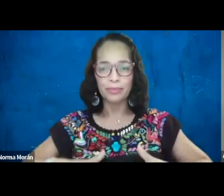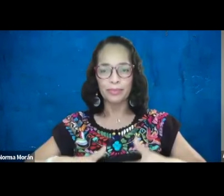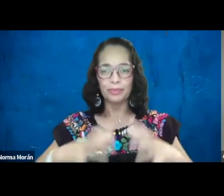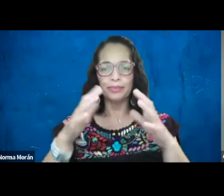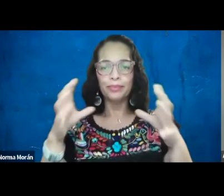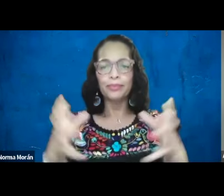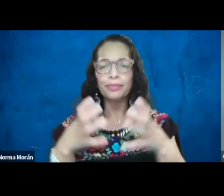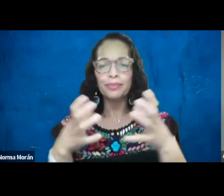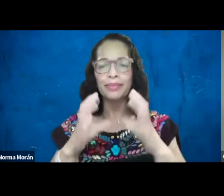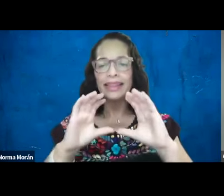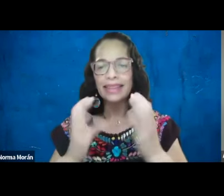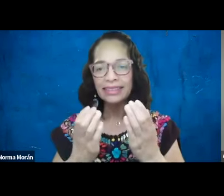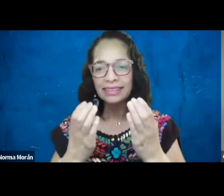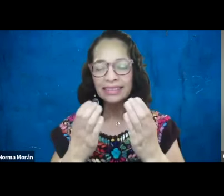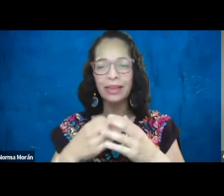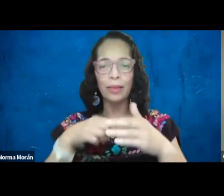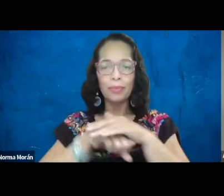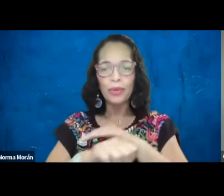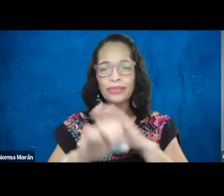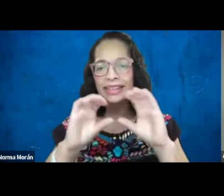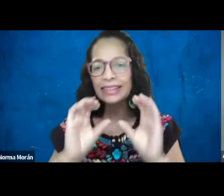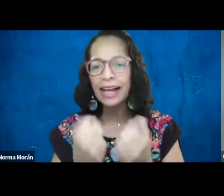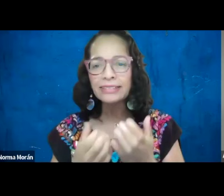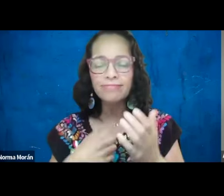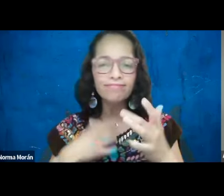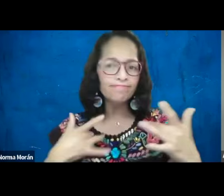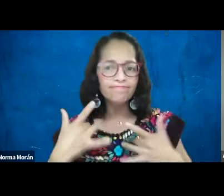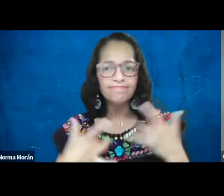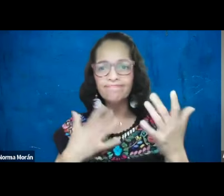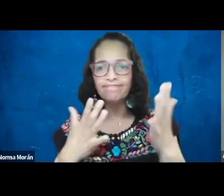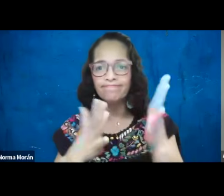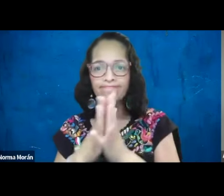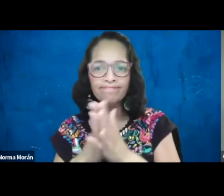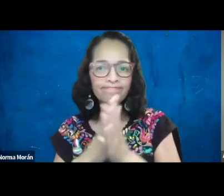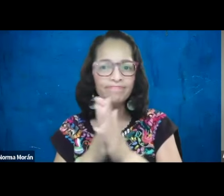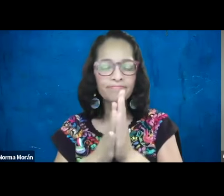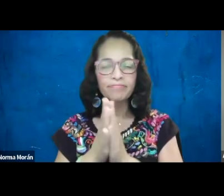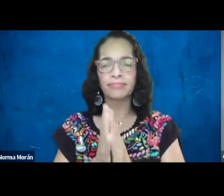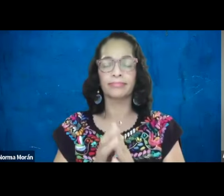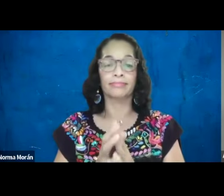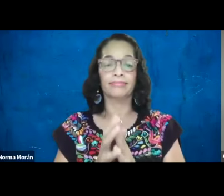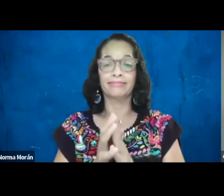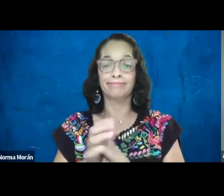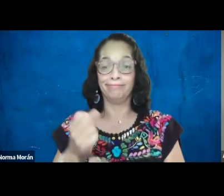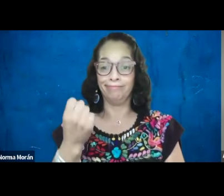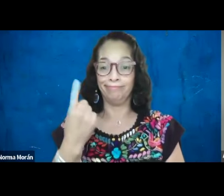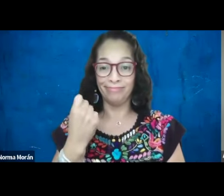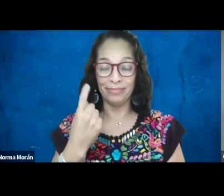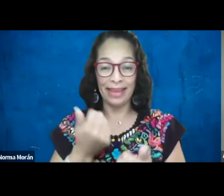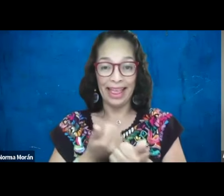and I had taken birthing classes I was really excited and motivated